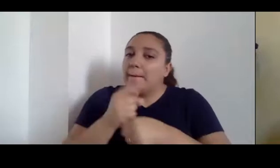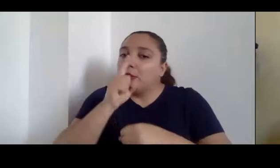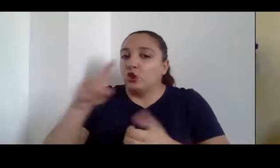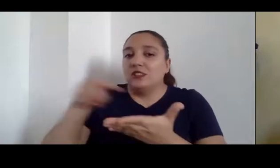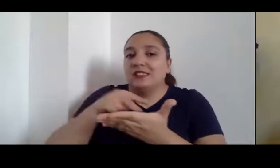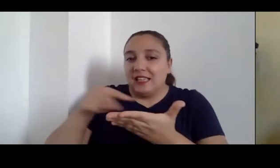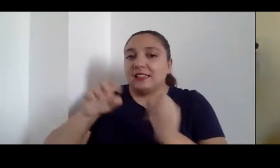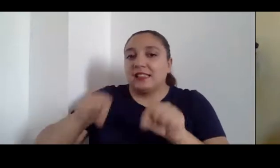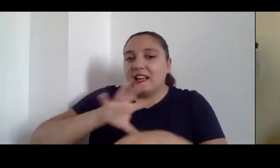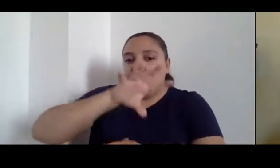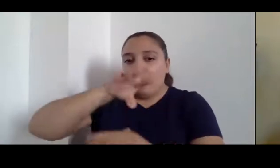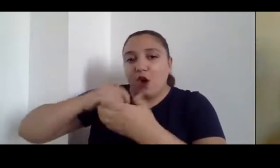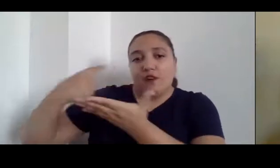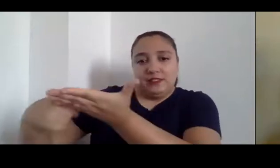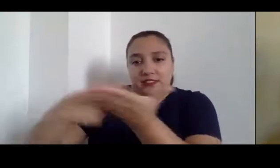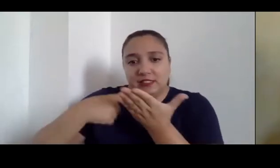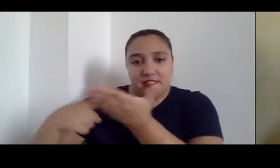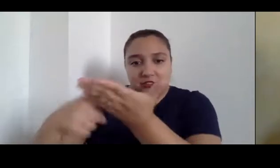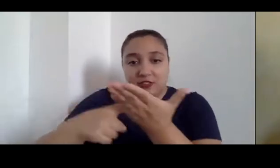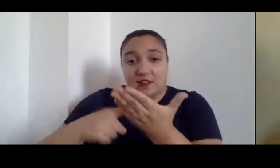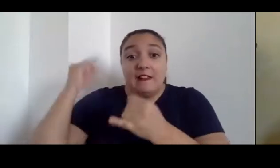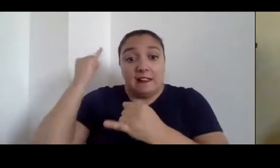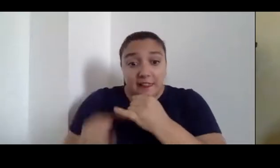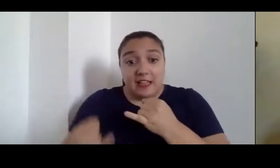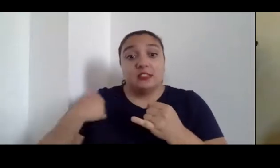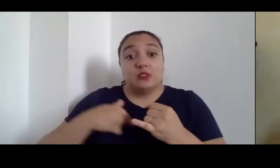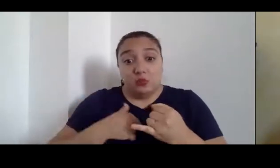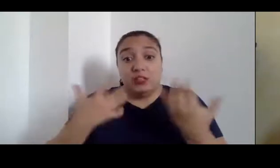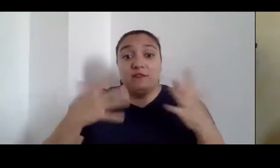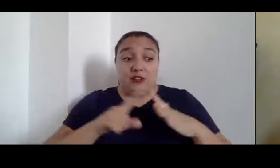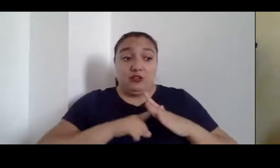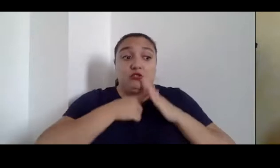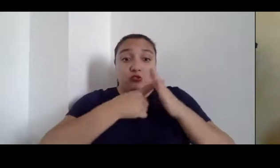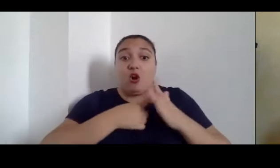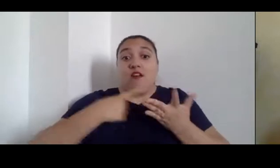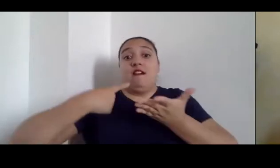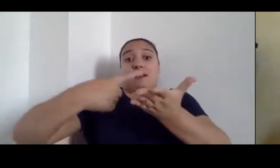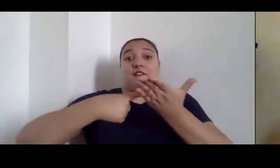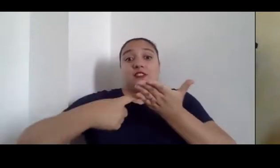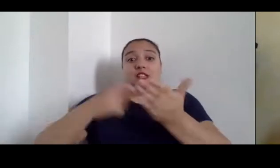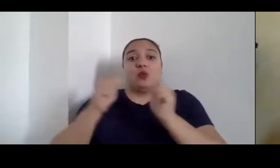the series of public conversations with artworkers to discuss challenges, offer considerations